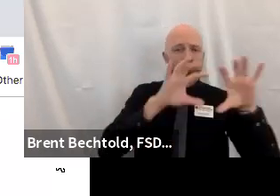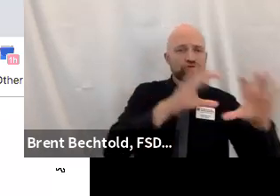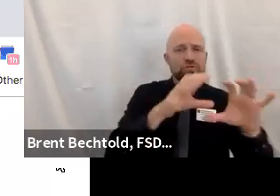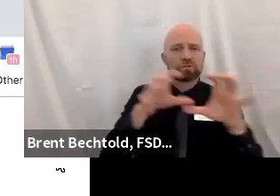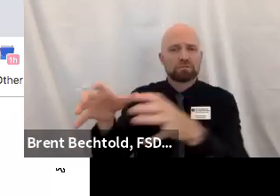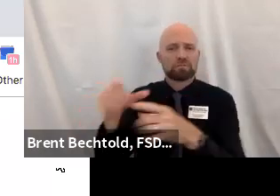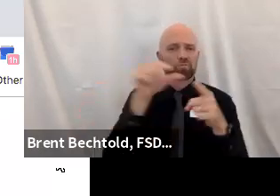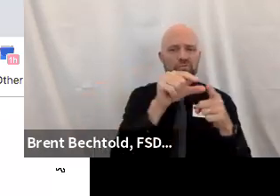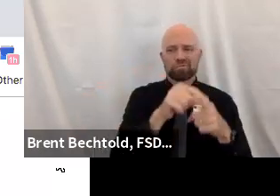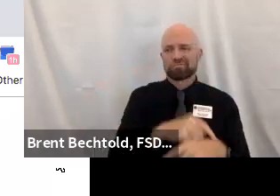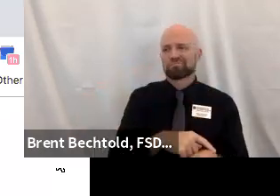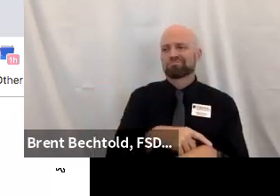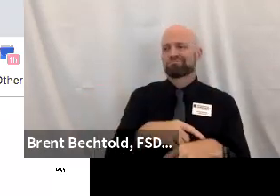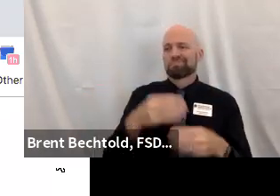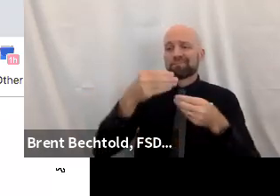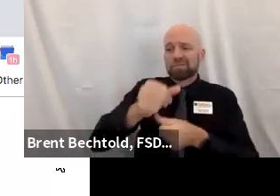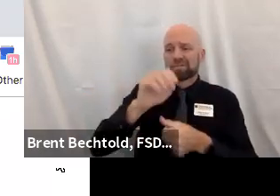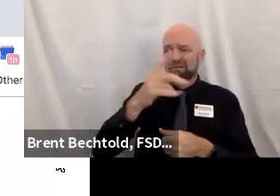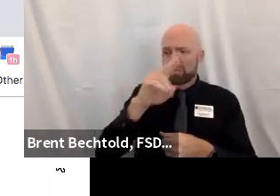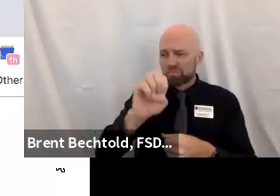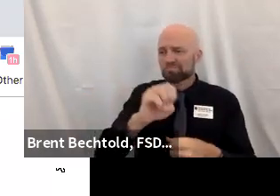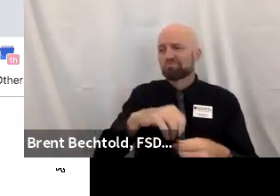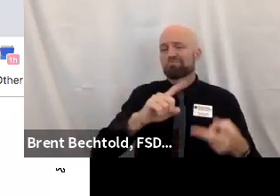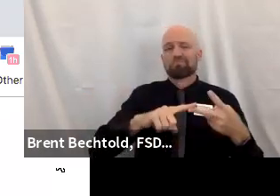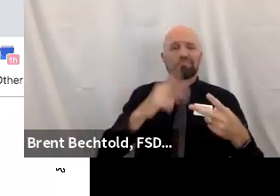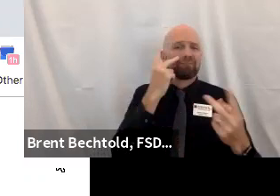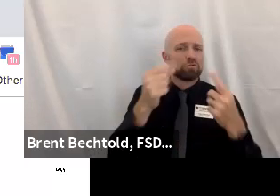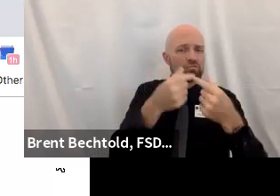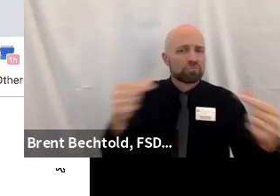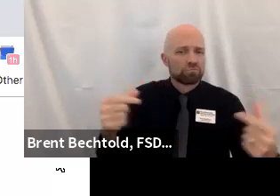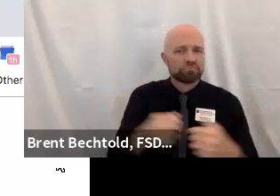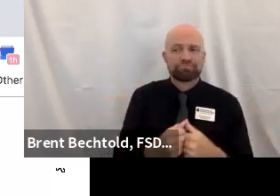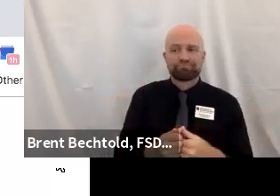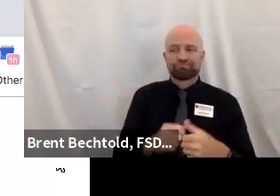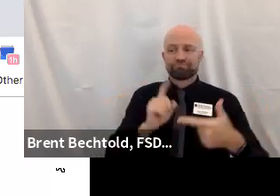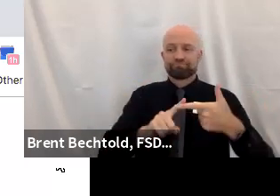accuracy, prosody, chunking, the fluency envelope, and visual grammar.